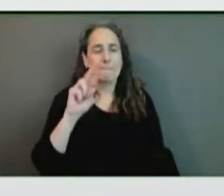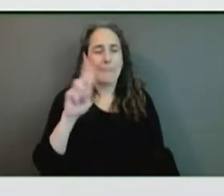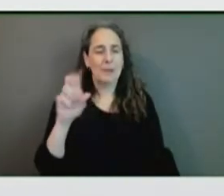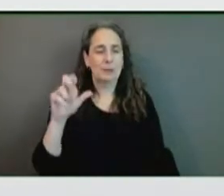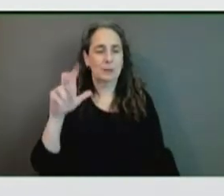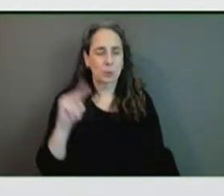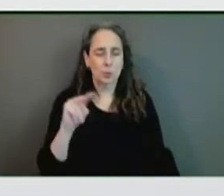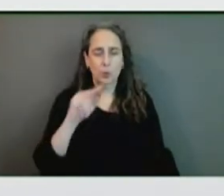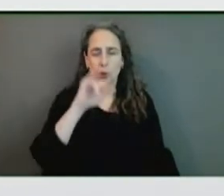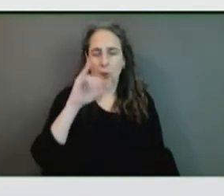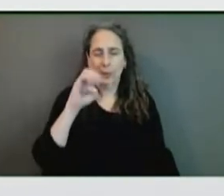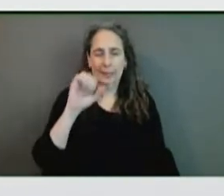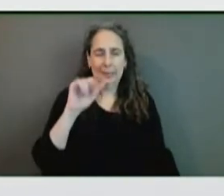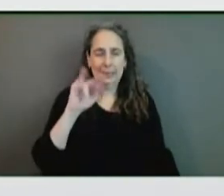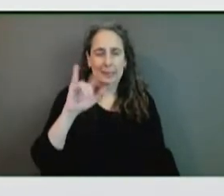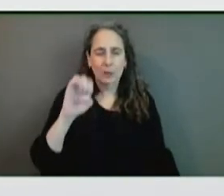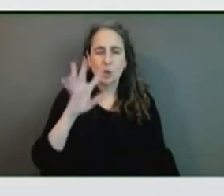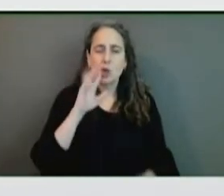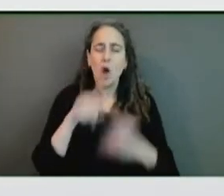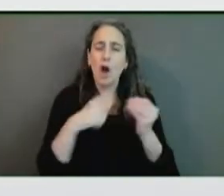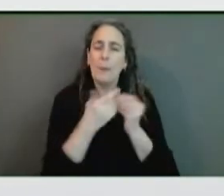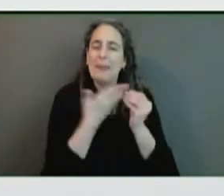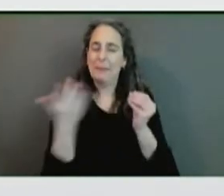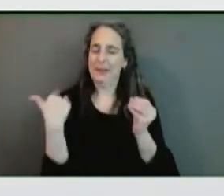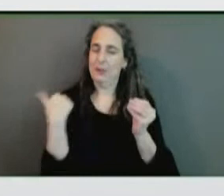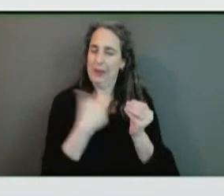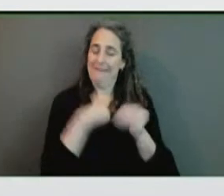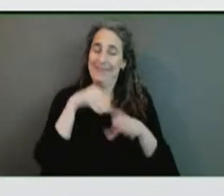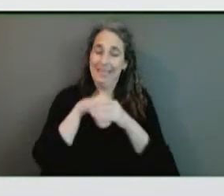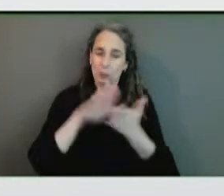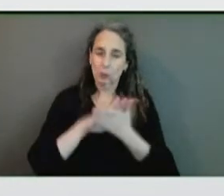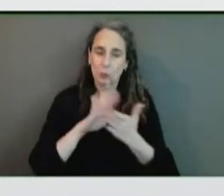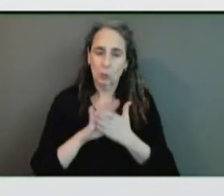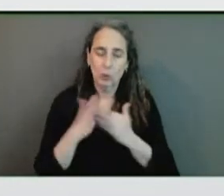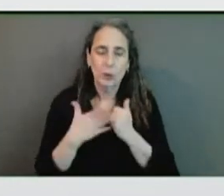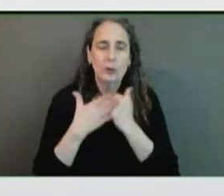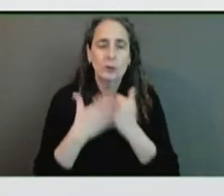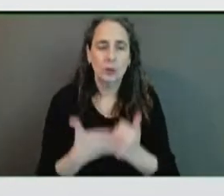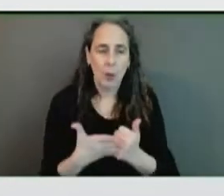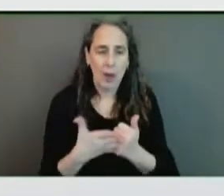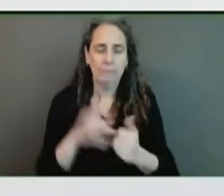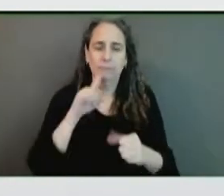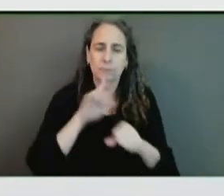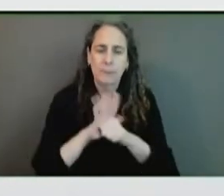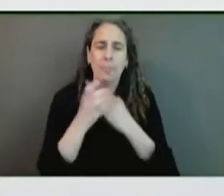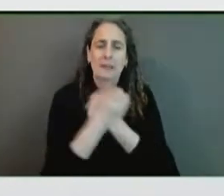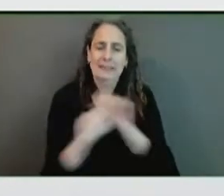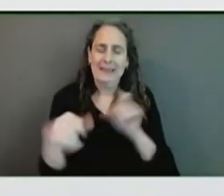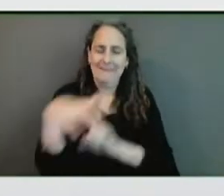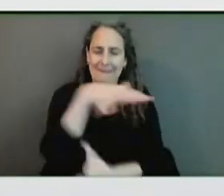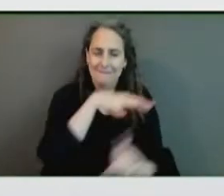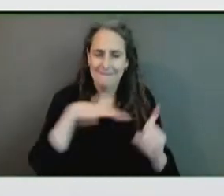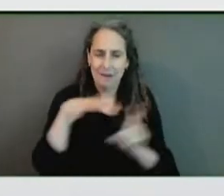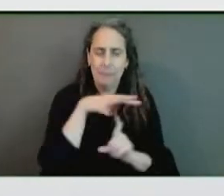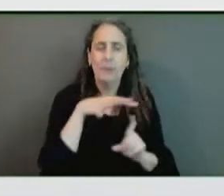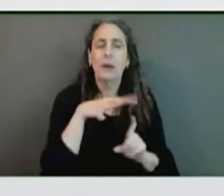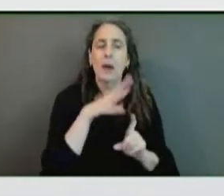like to go bac to Miss Rubin. Um Jeannie, can you talk about the materials that we have in